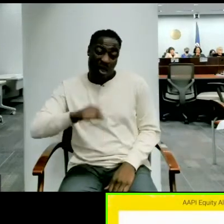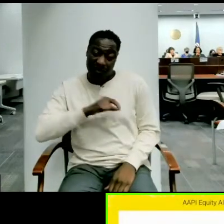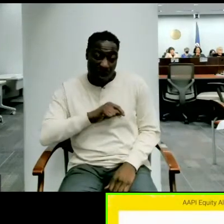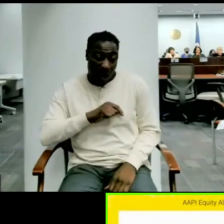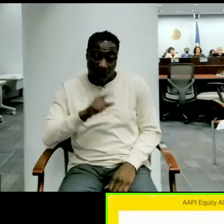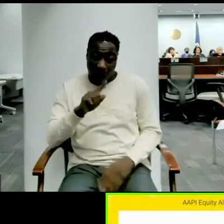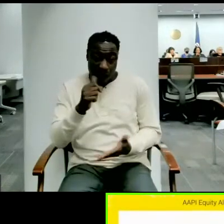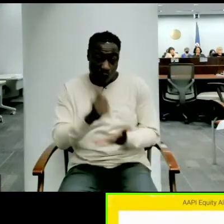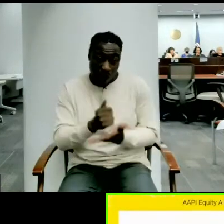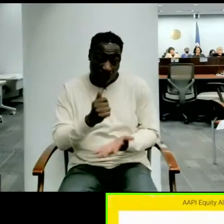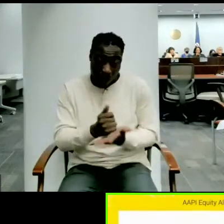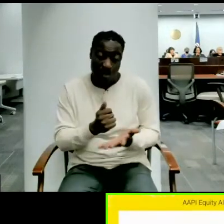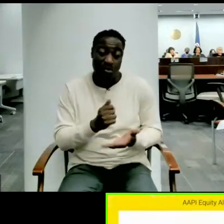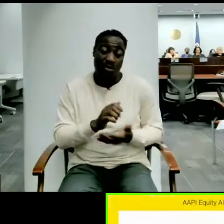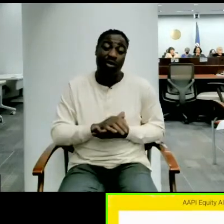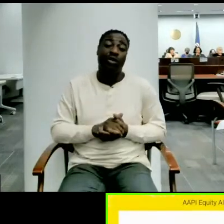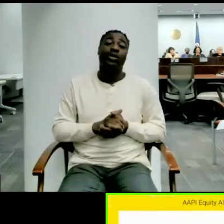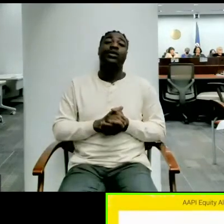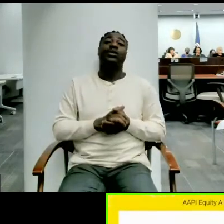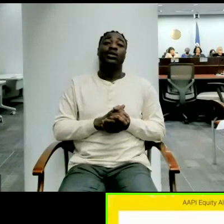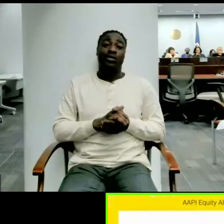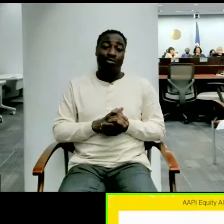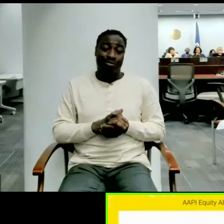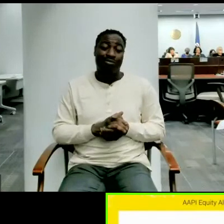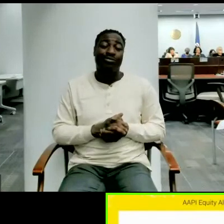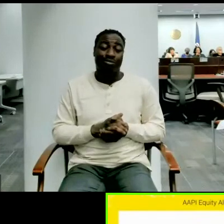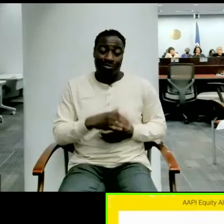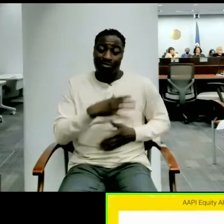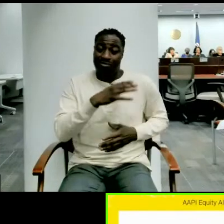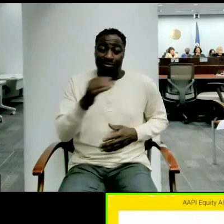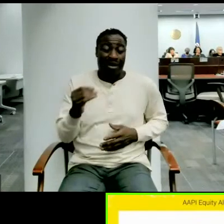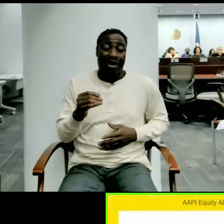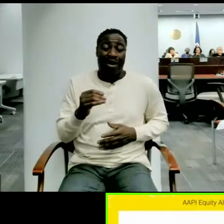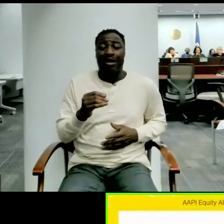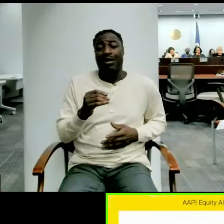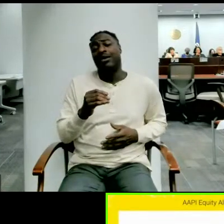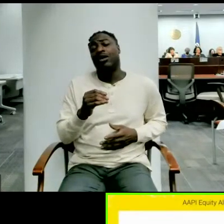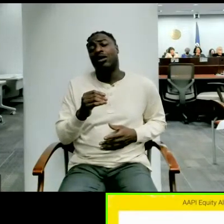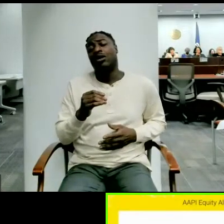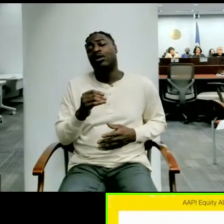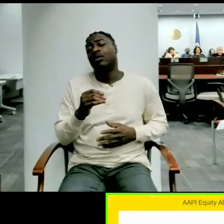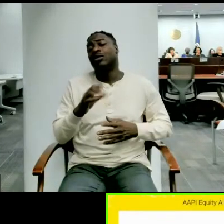you know, bringing forward um a case and also are not necessarily interested.